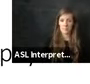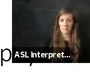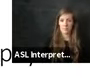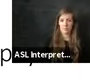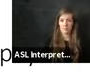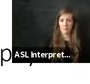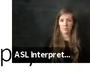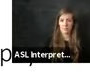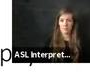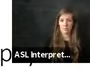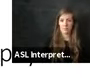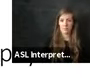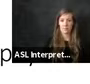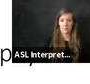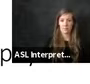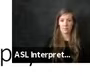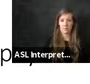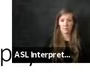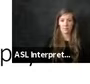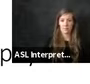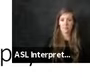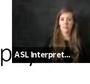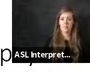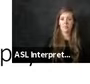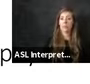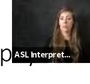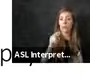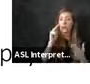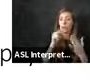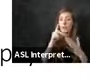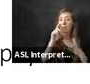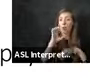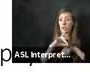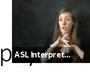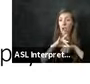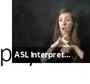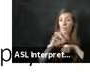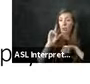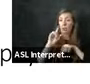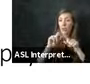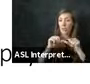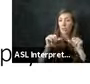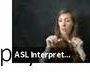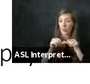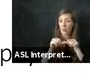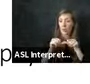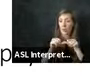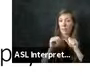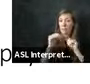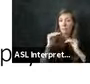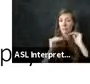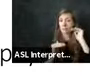Looking at student cases by geography, we can see a disproportionate